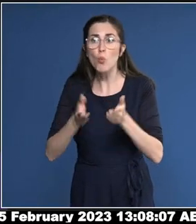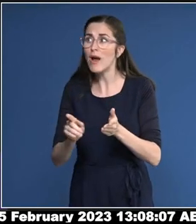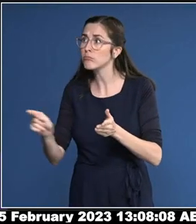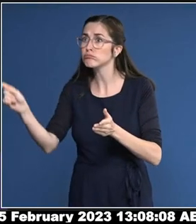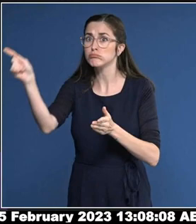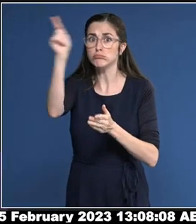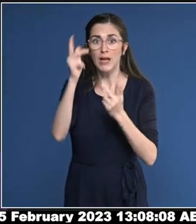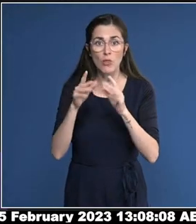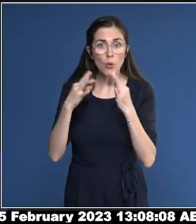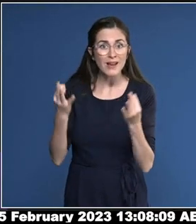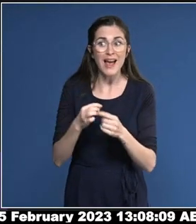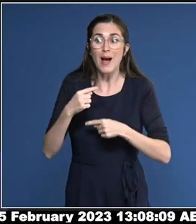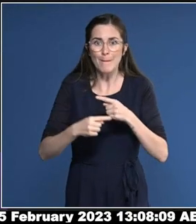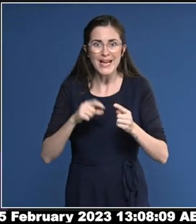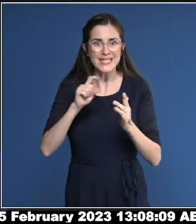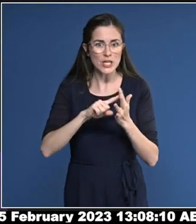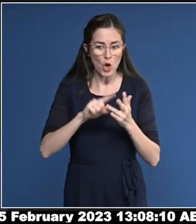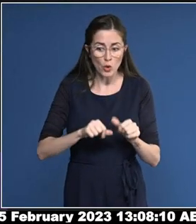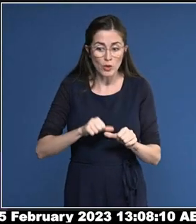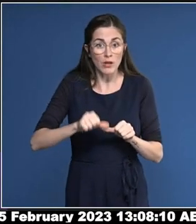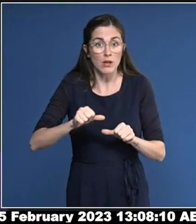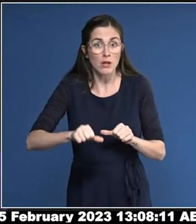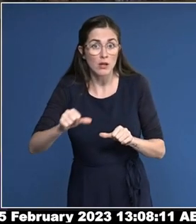To enable leadership of people with disability, do you mean?